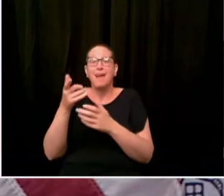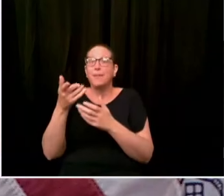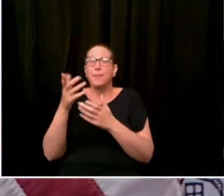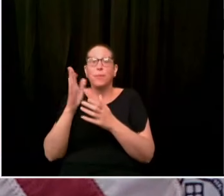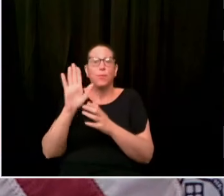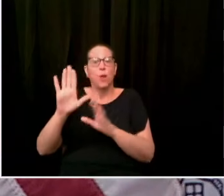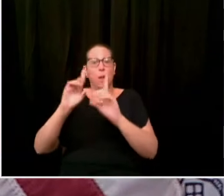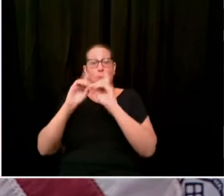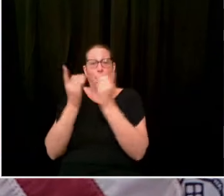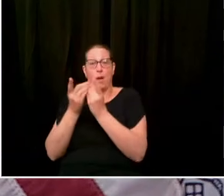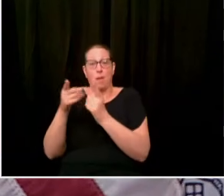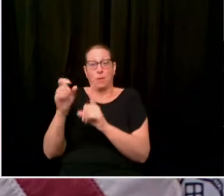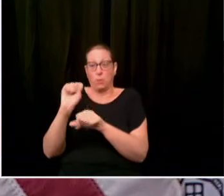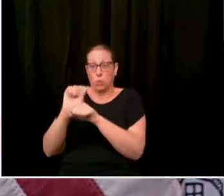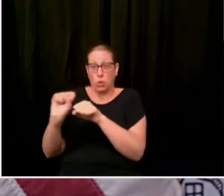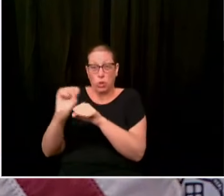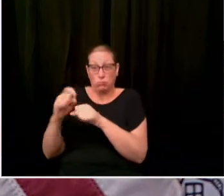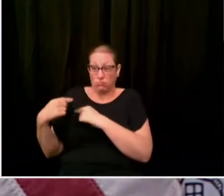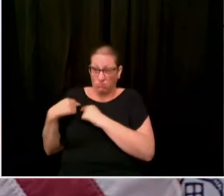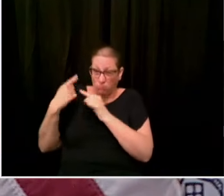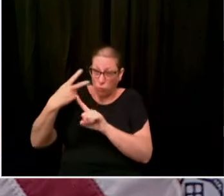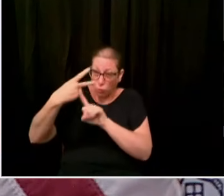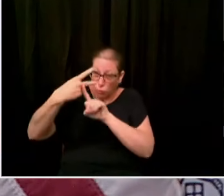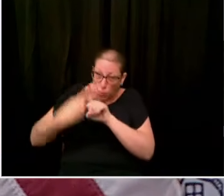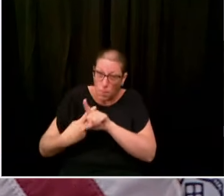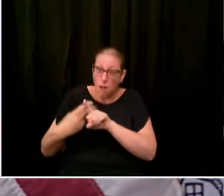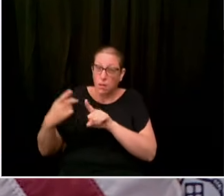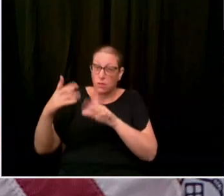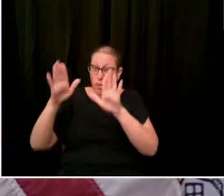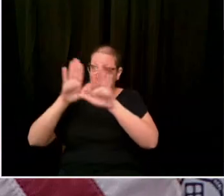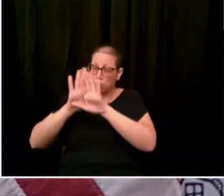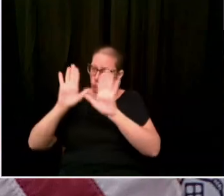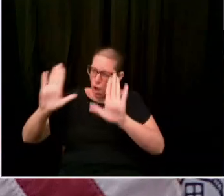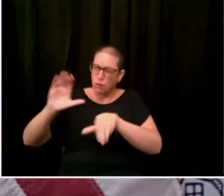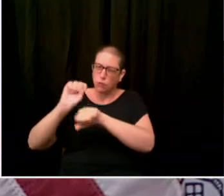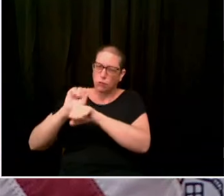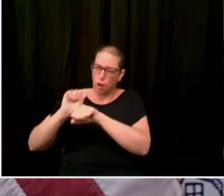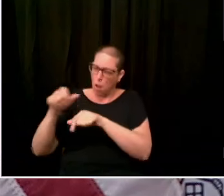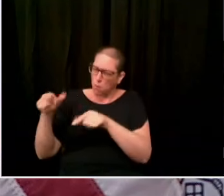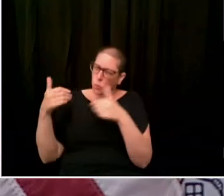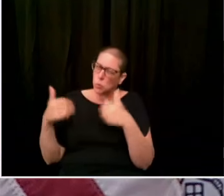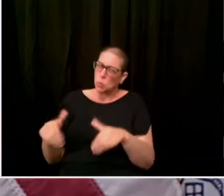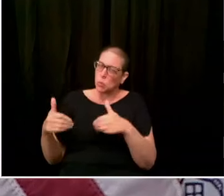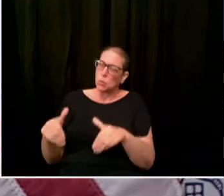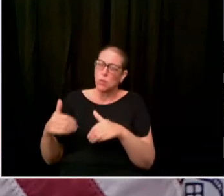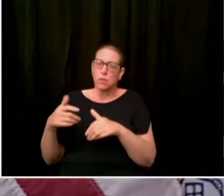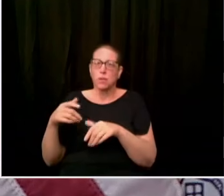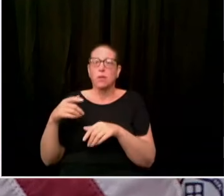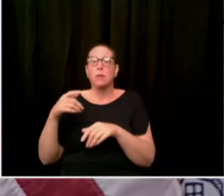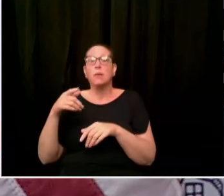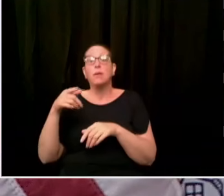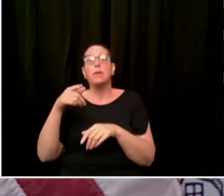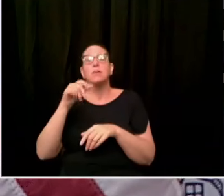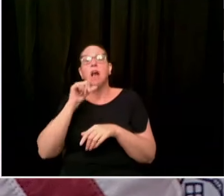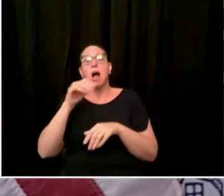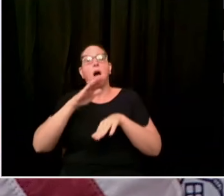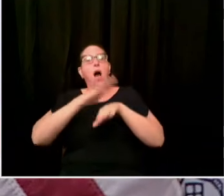PRESS CONFERENCES WE PUT TOGETHER DIFFERENT LINE-UPS EACH DAY FOR WHATEVER THE PURPOSE OF THAT PRESS CONFERENCE IS.